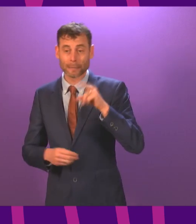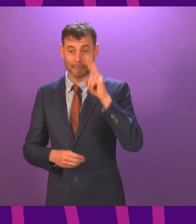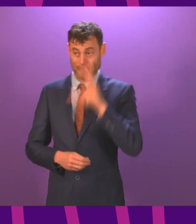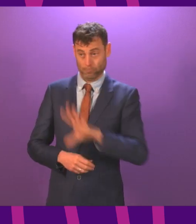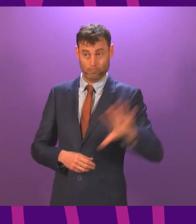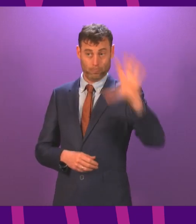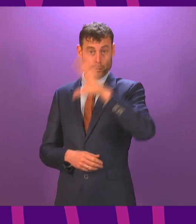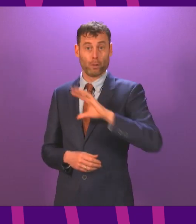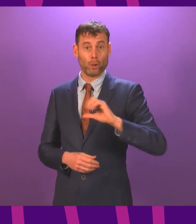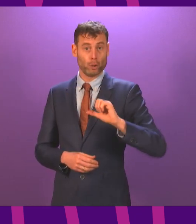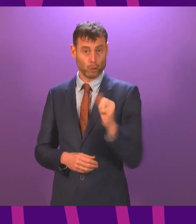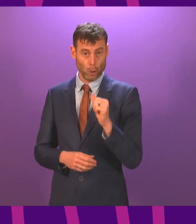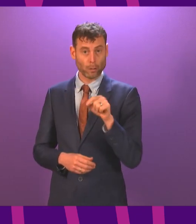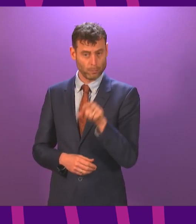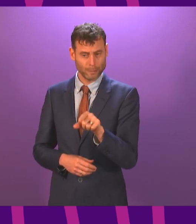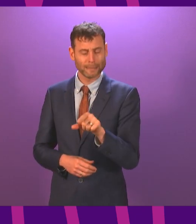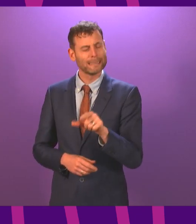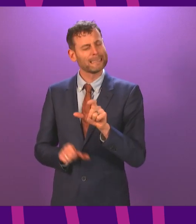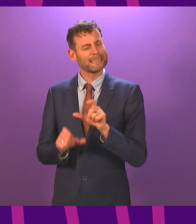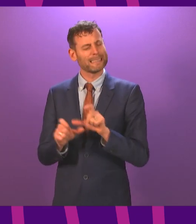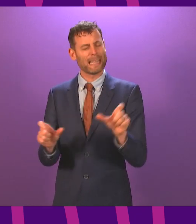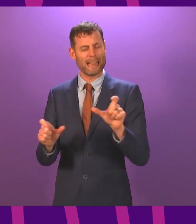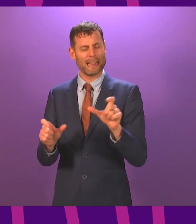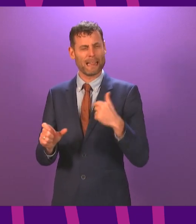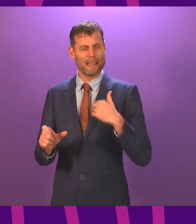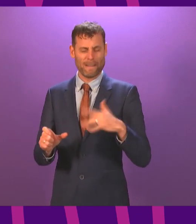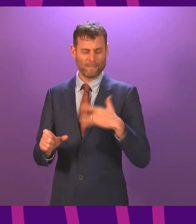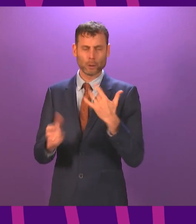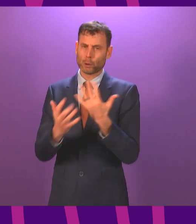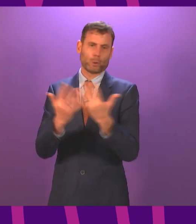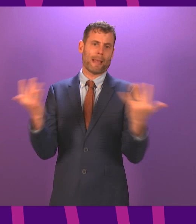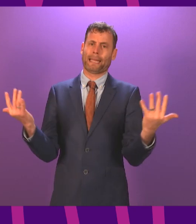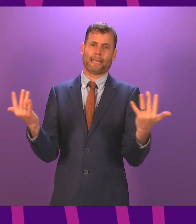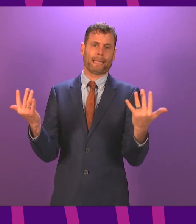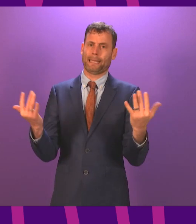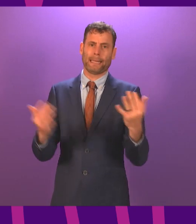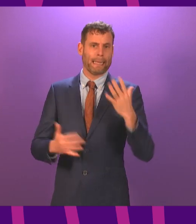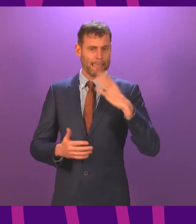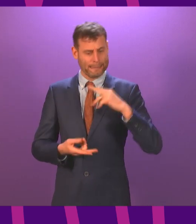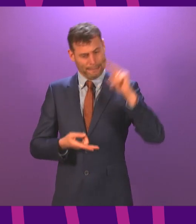some parts of the country, is still higher than we need it to be. There are still pressures